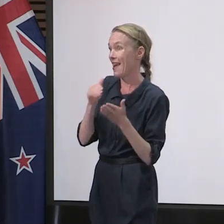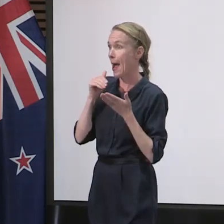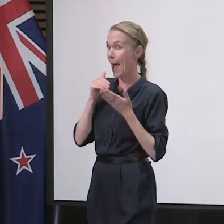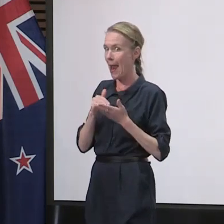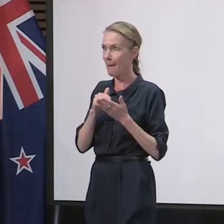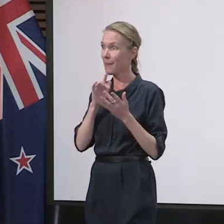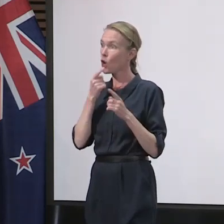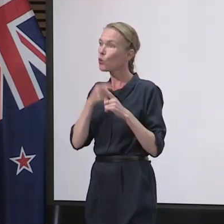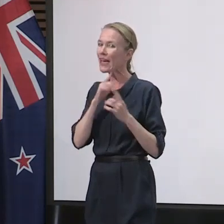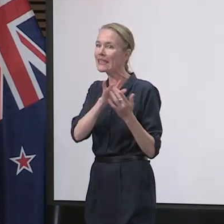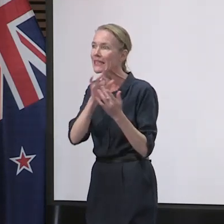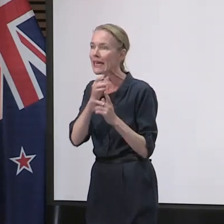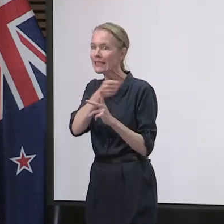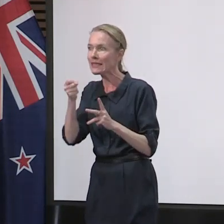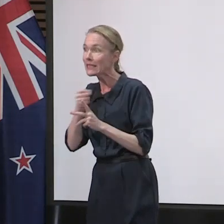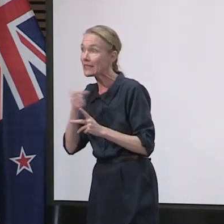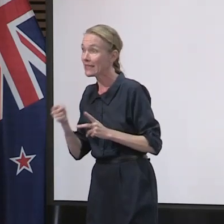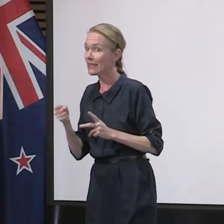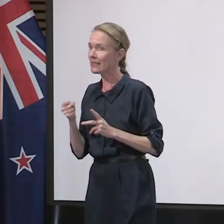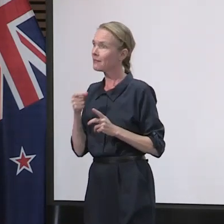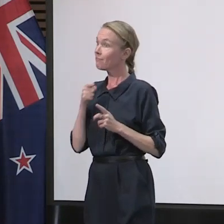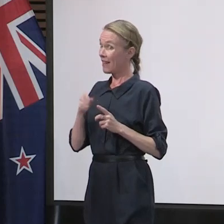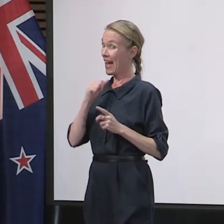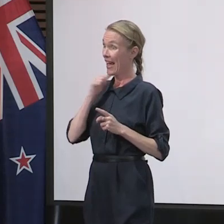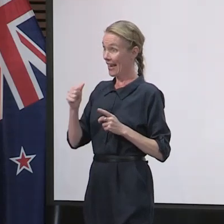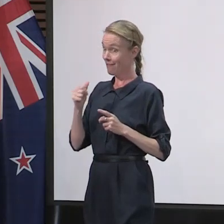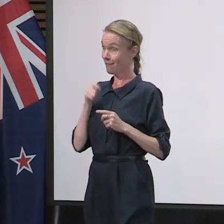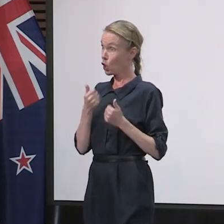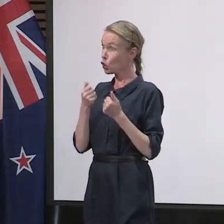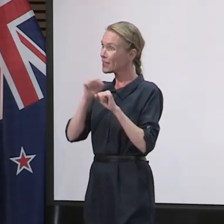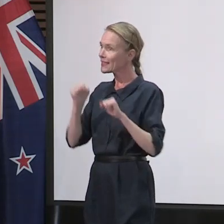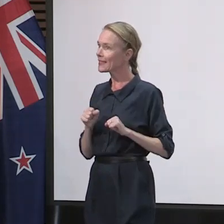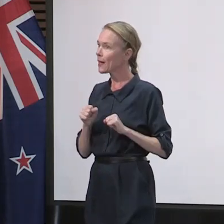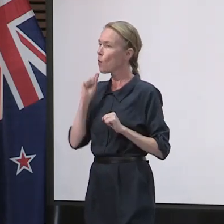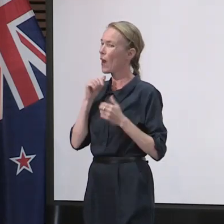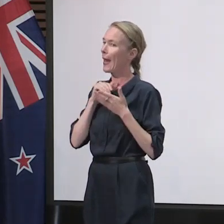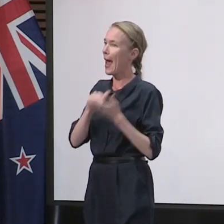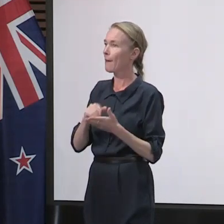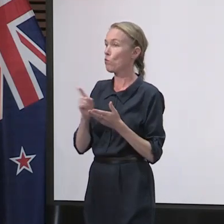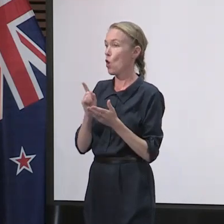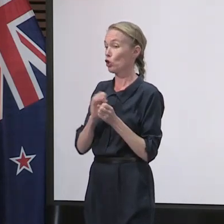our tool box to help us do that. And the faster we can do